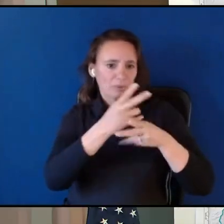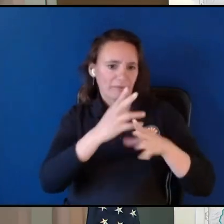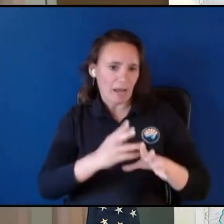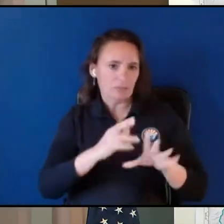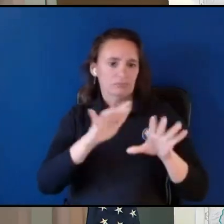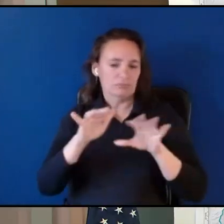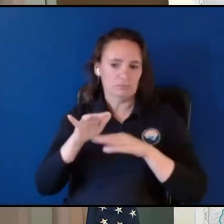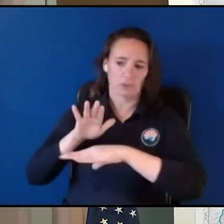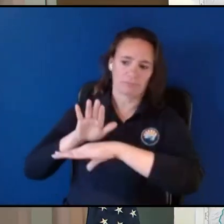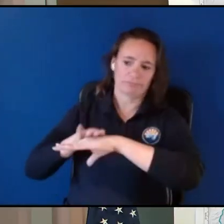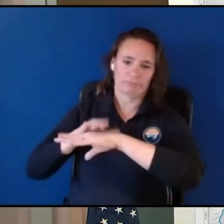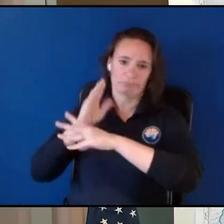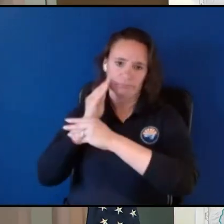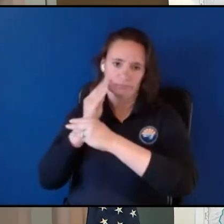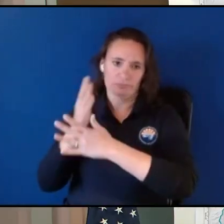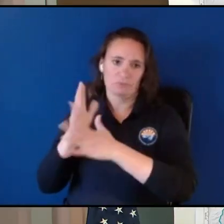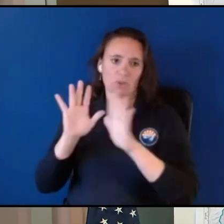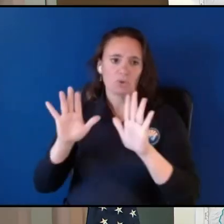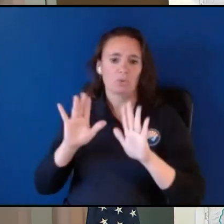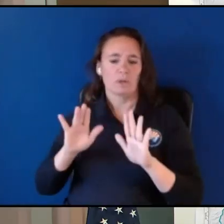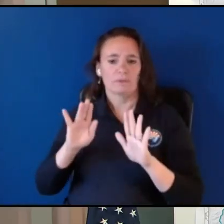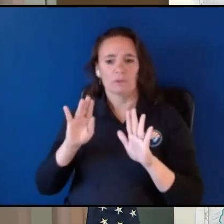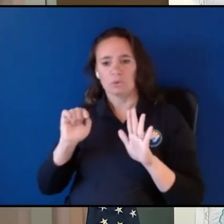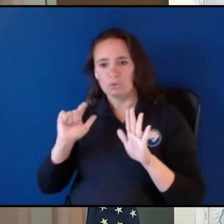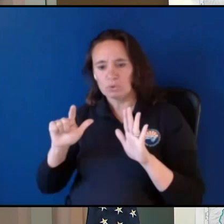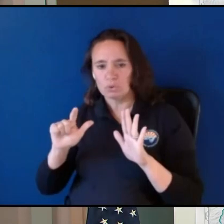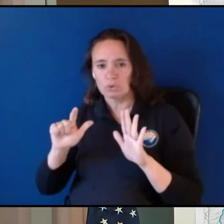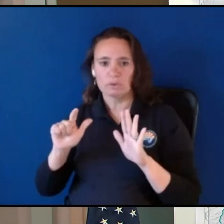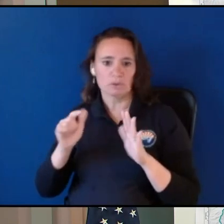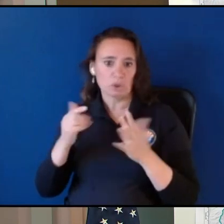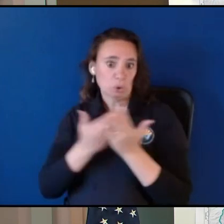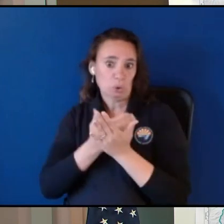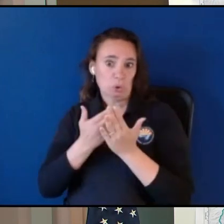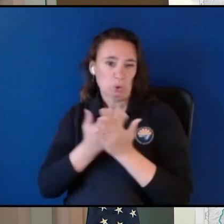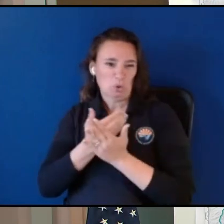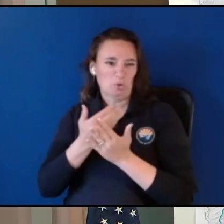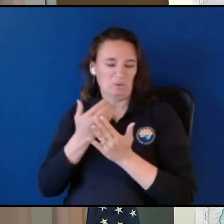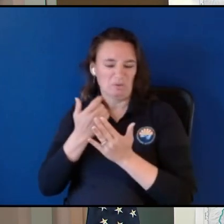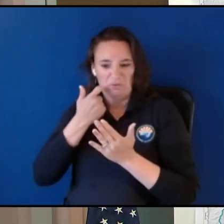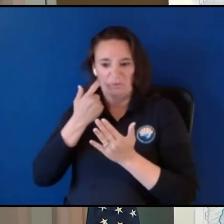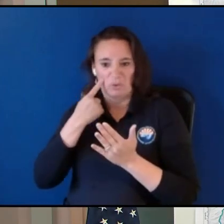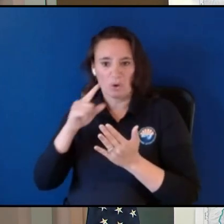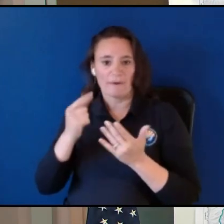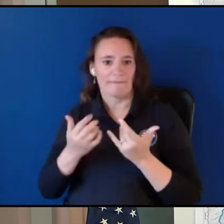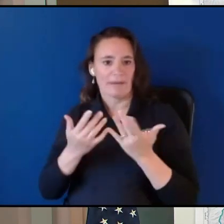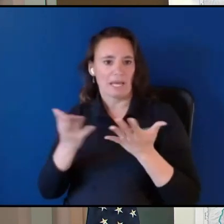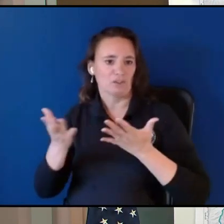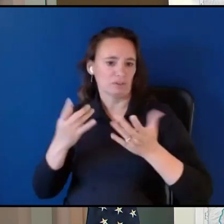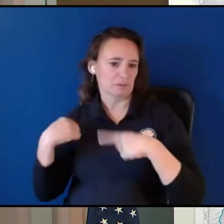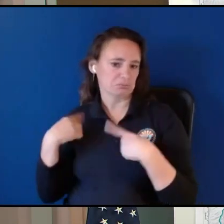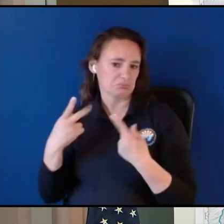great asset for us. It's very new to the fire service in the last couple of years and very valuable. With that, thanks for listening and